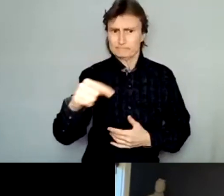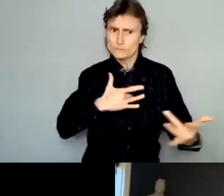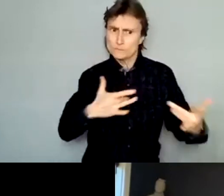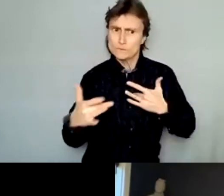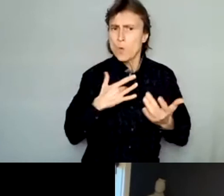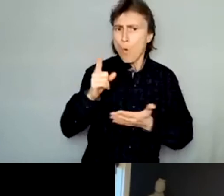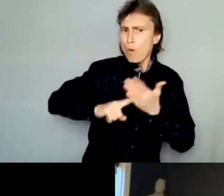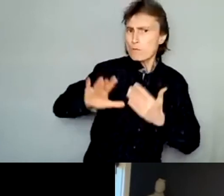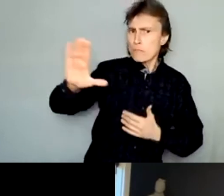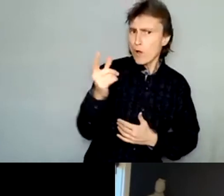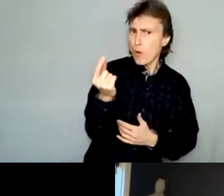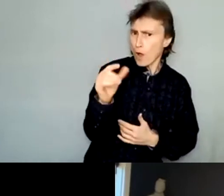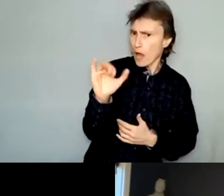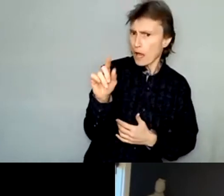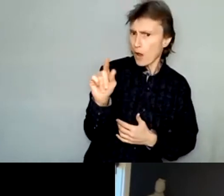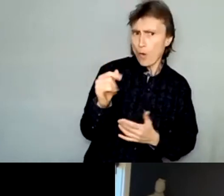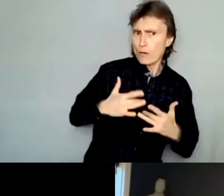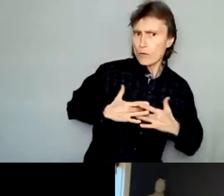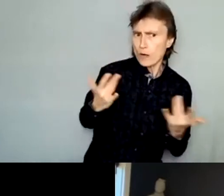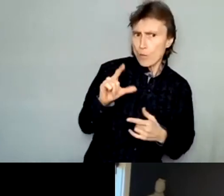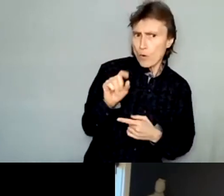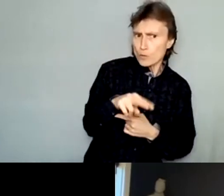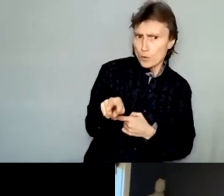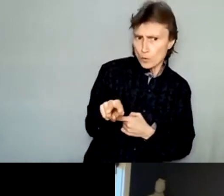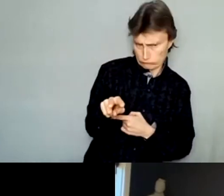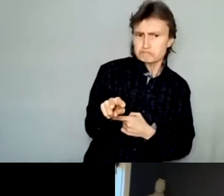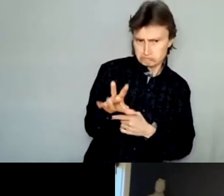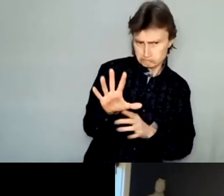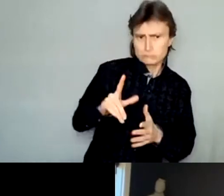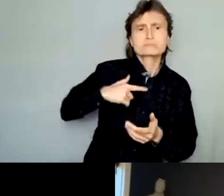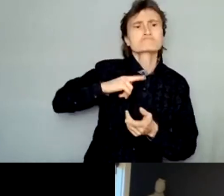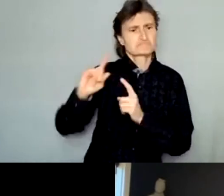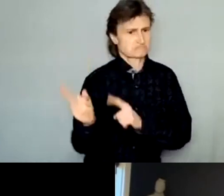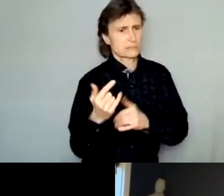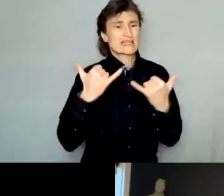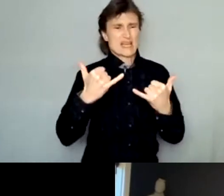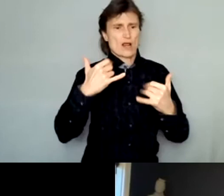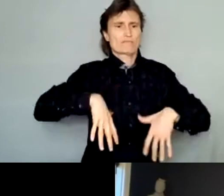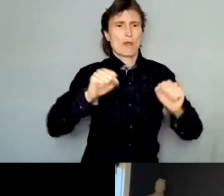And today's an opportunity for you to hear directly from the community investment team,